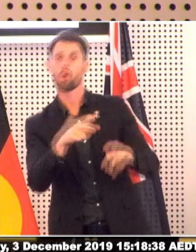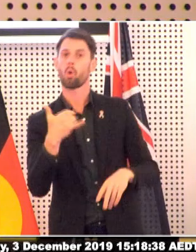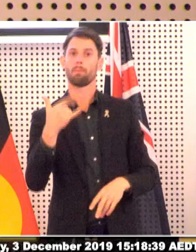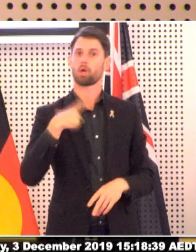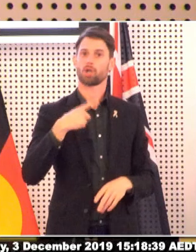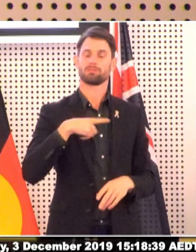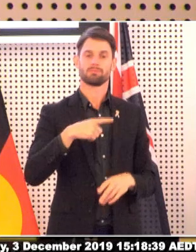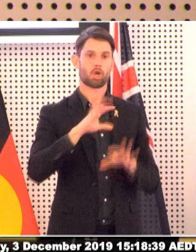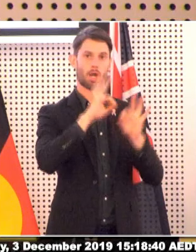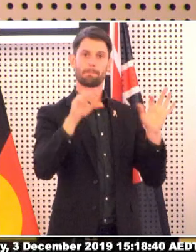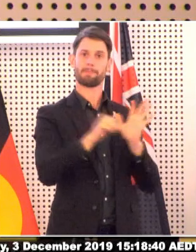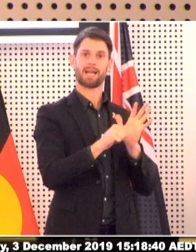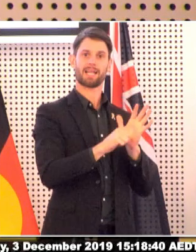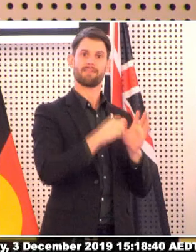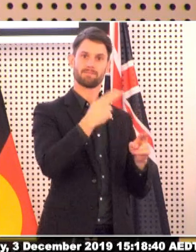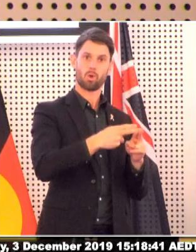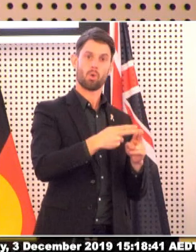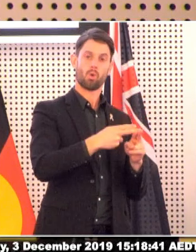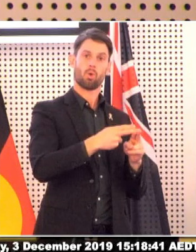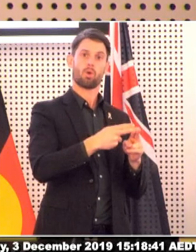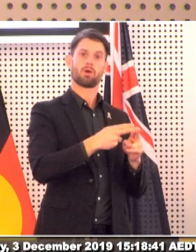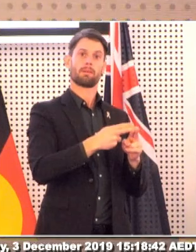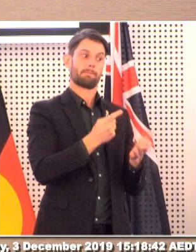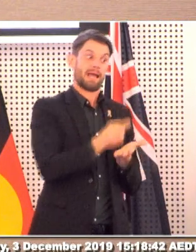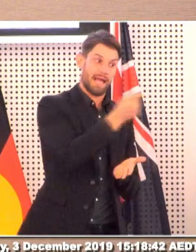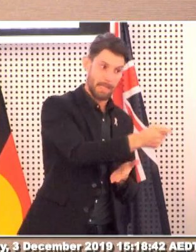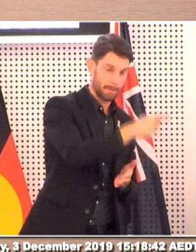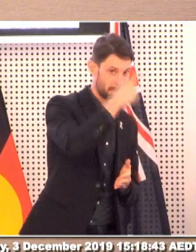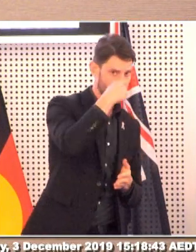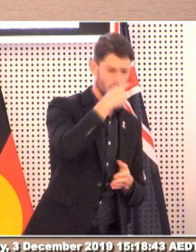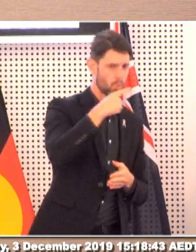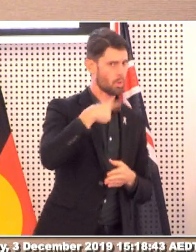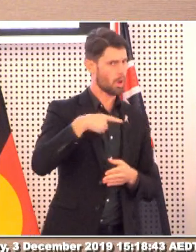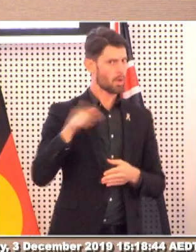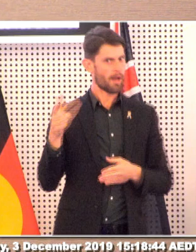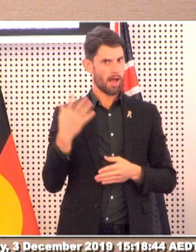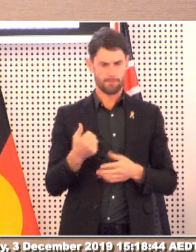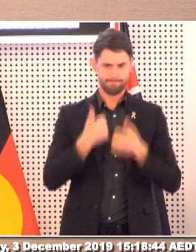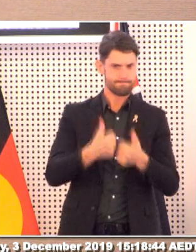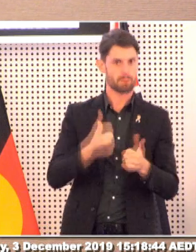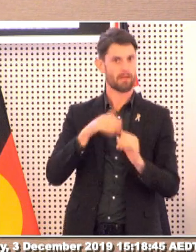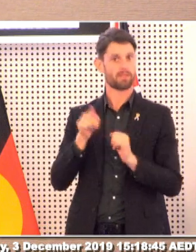community volunteers to be engaged? No, I’m passionate about it because it is about social inclusion.